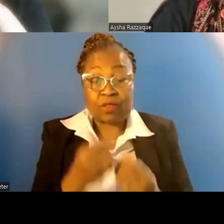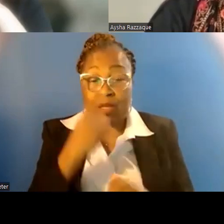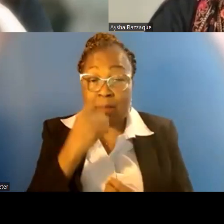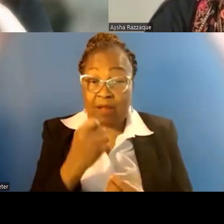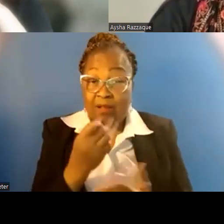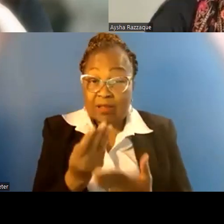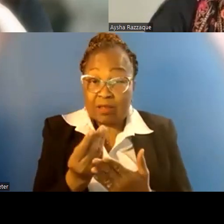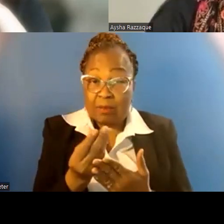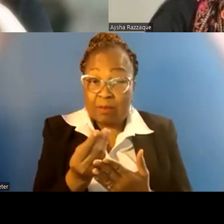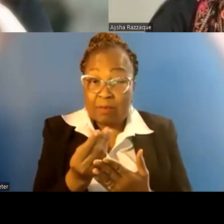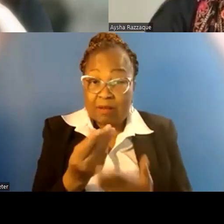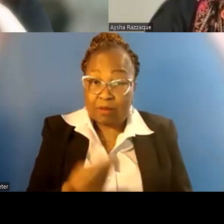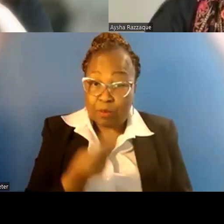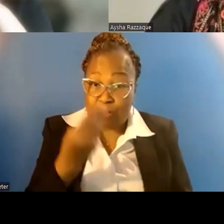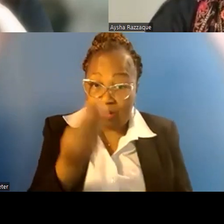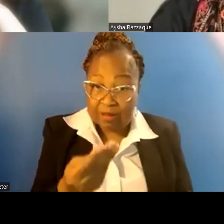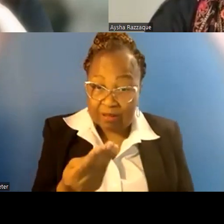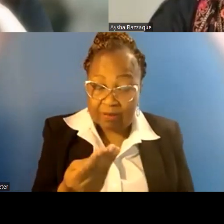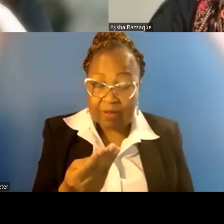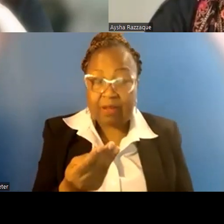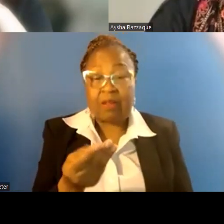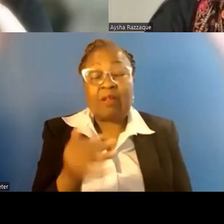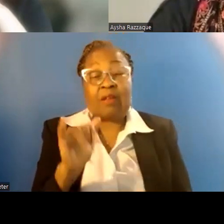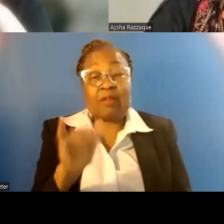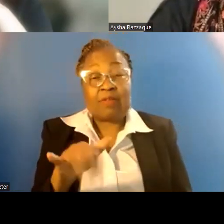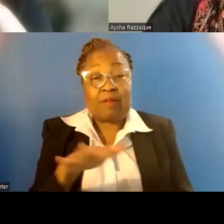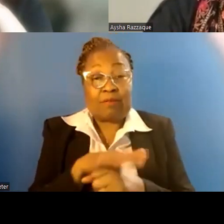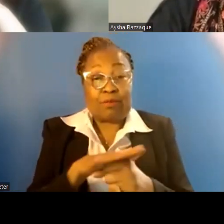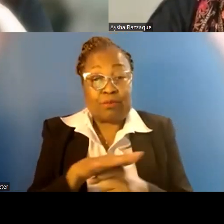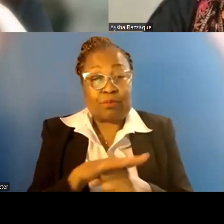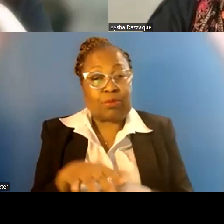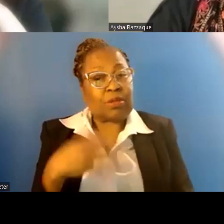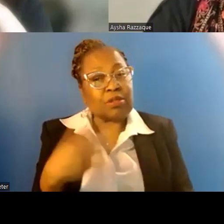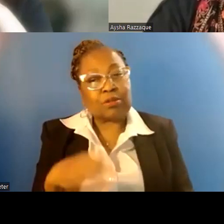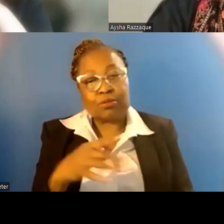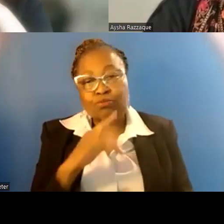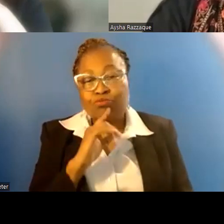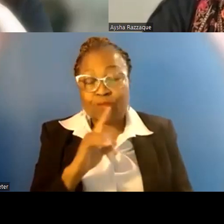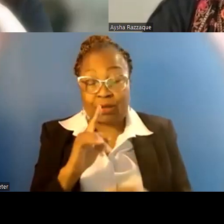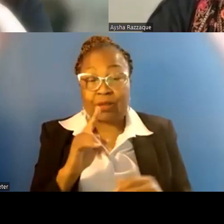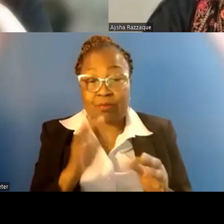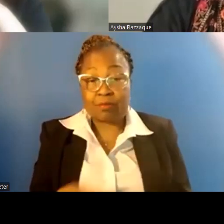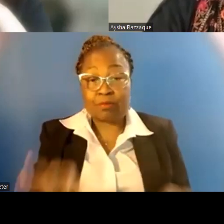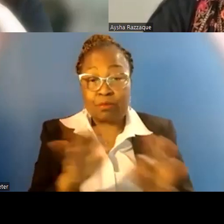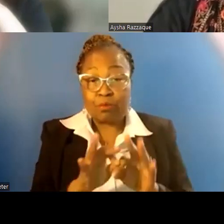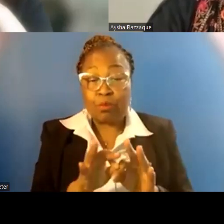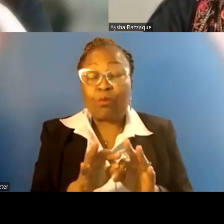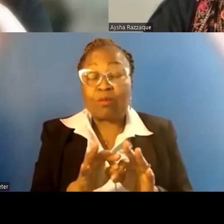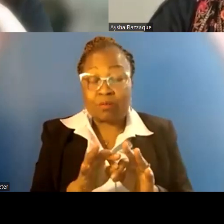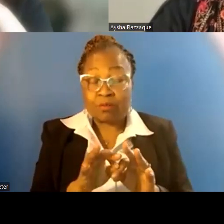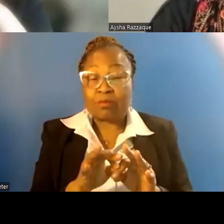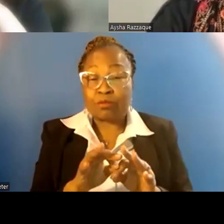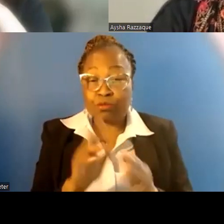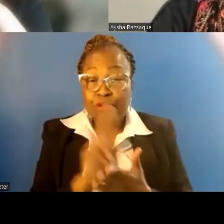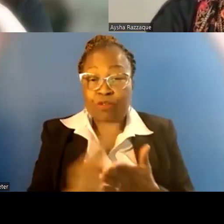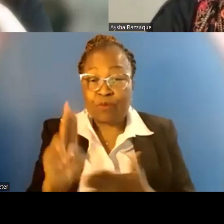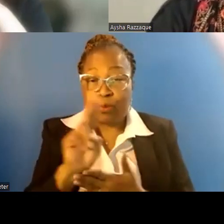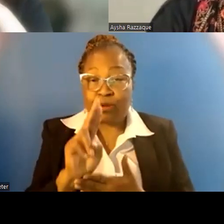and a location that is central to the university and prominent and really easily accessible